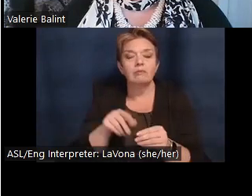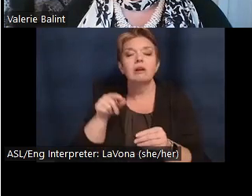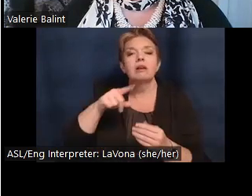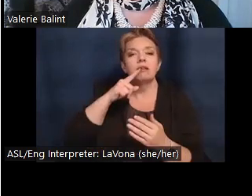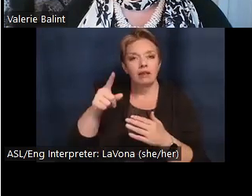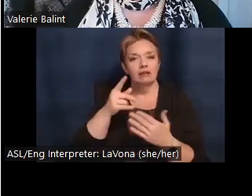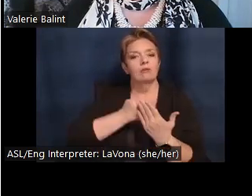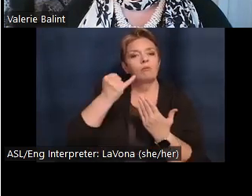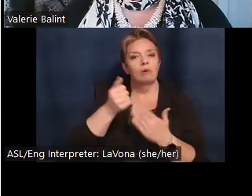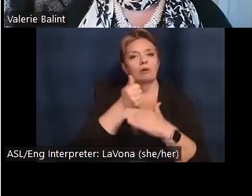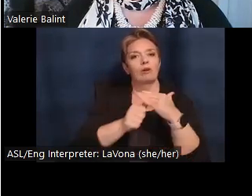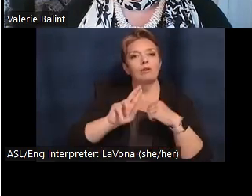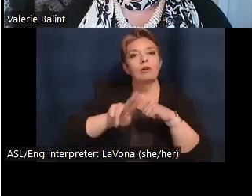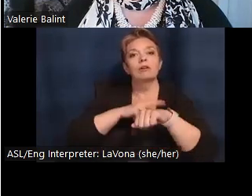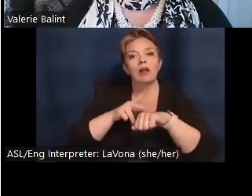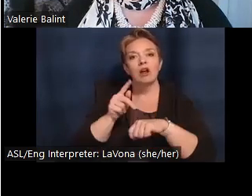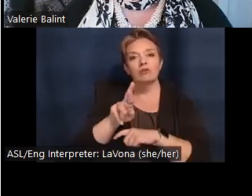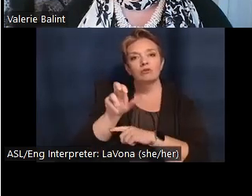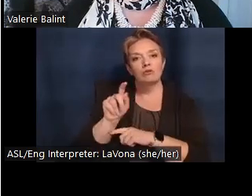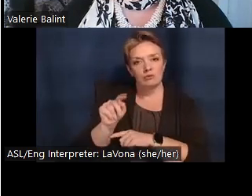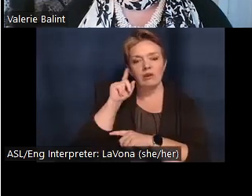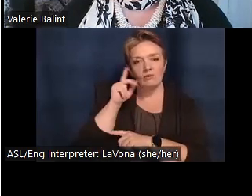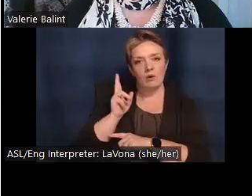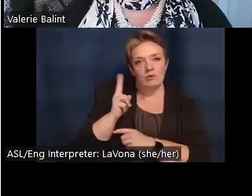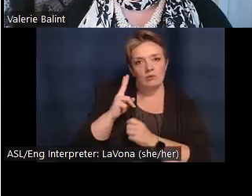and is a coalition of fifty five sites across twenty five states